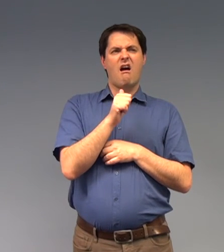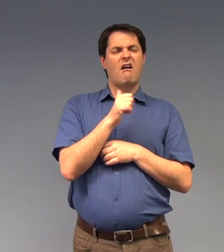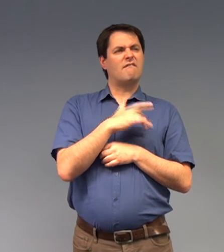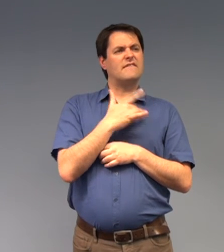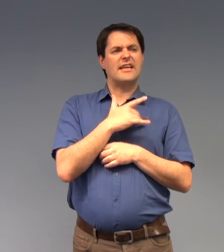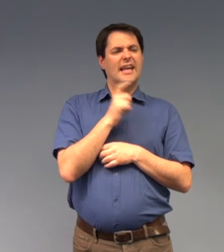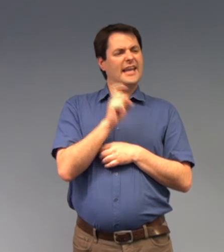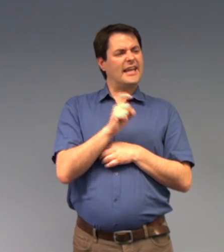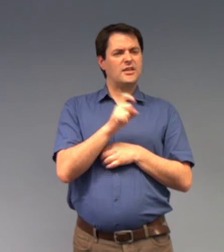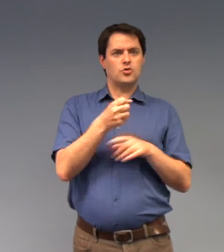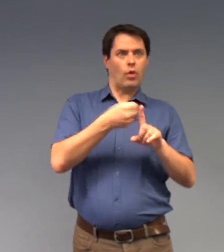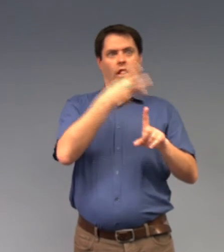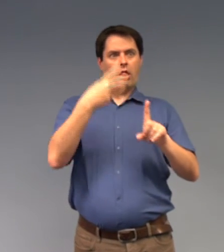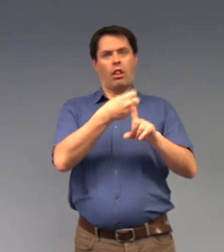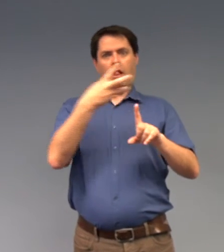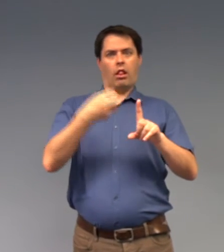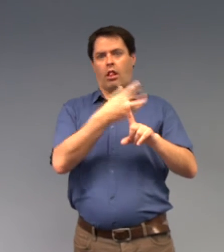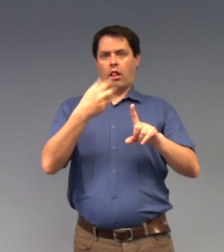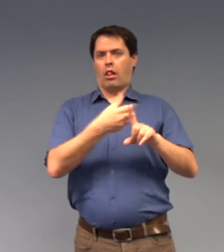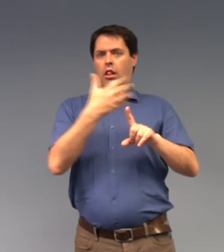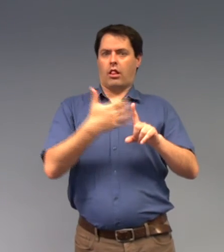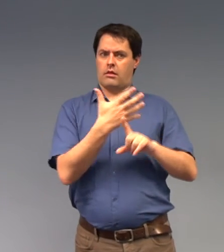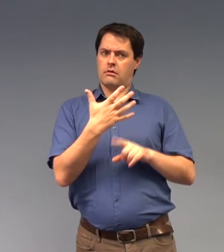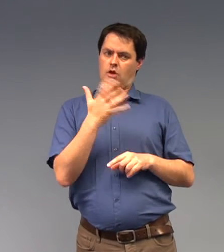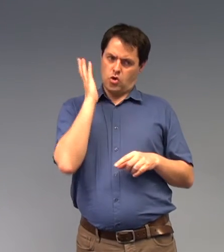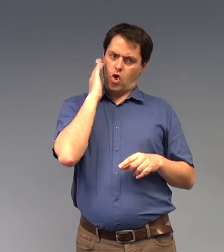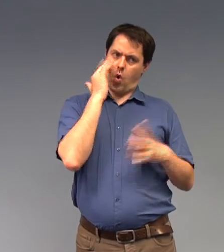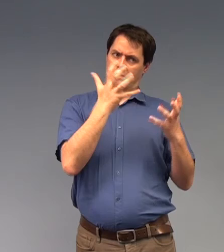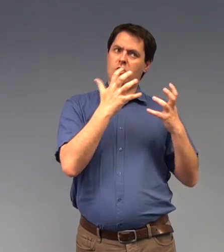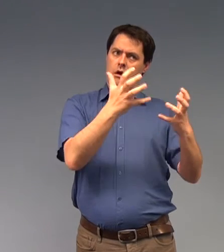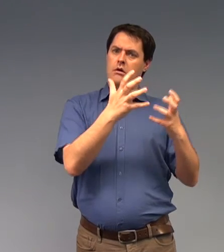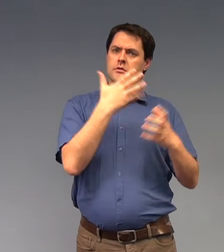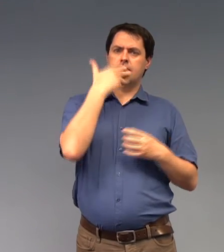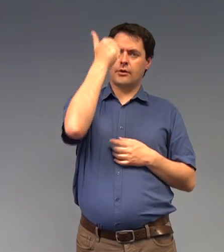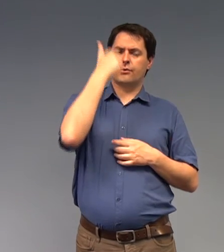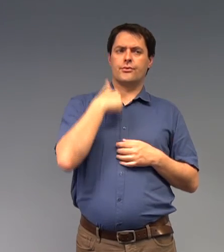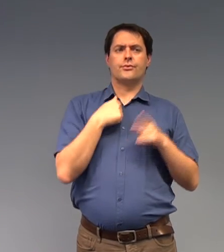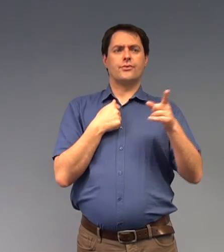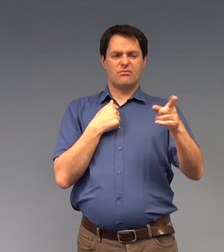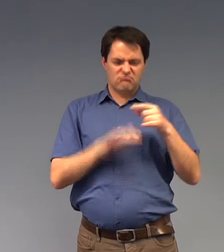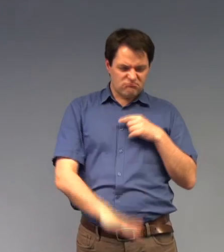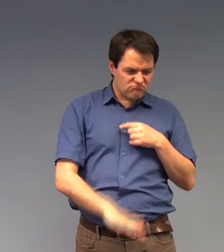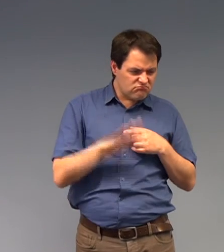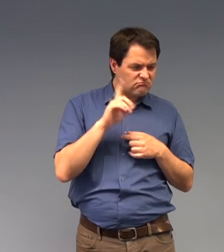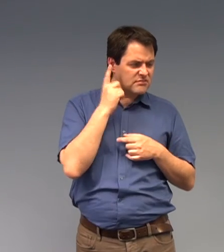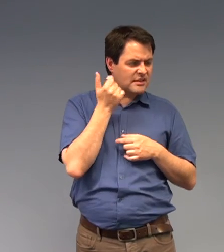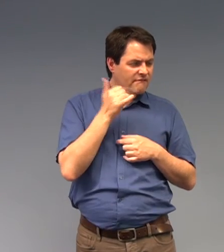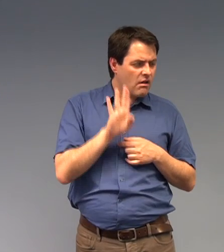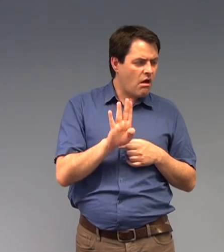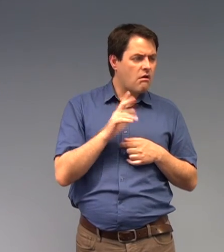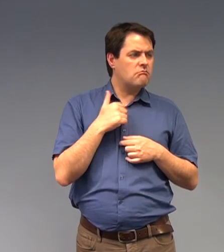It looks like the Deaf interpreters, the DIs, didn't feel the need to over enrich.